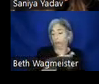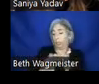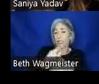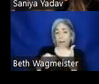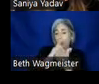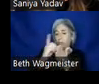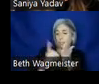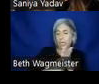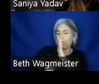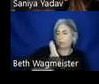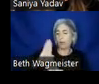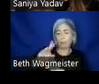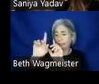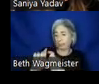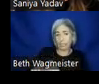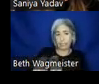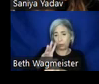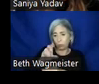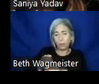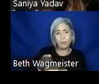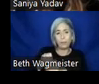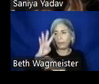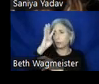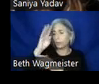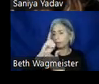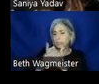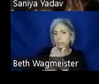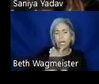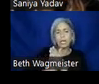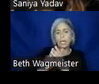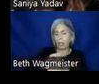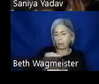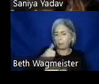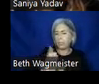developing, testing within the iterative prototype test, build and Rae lease phase,